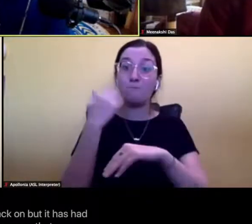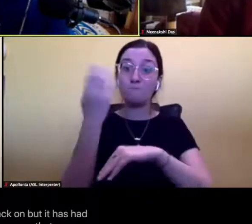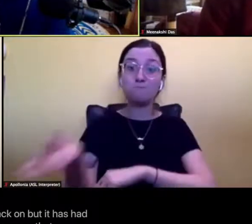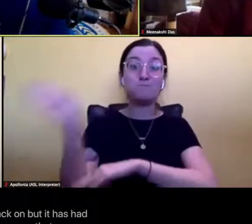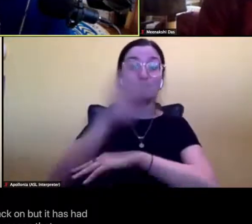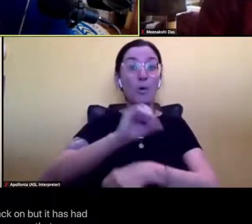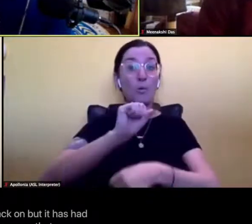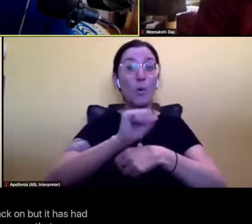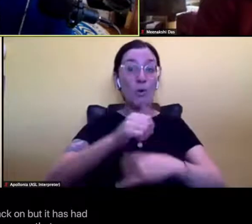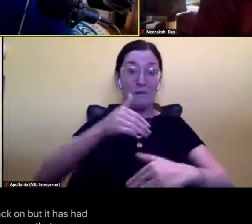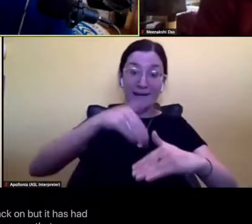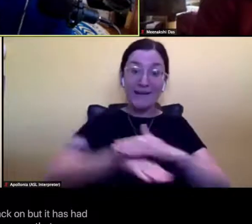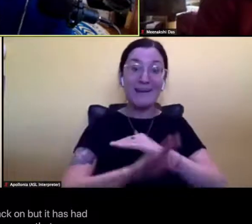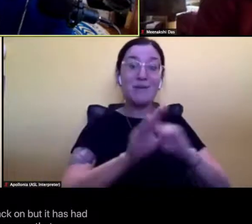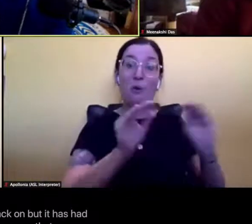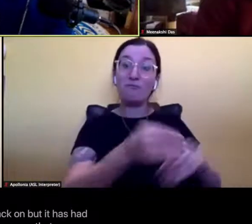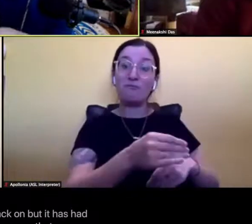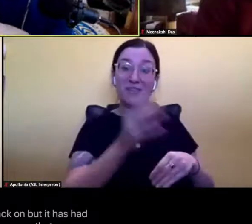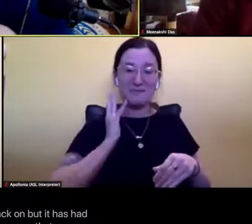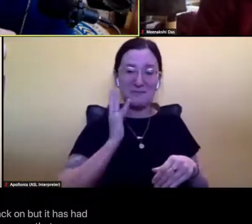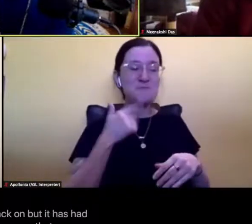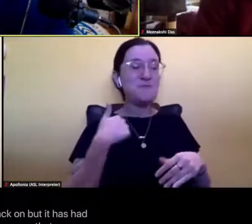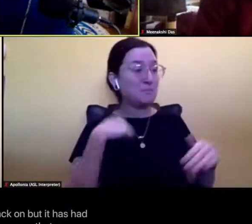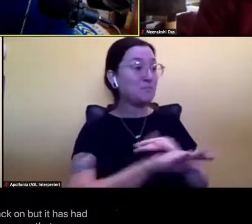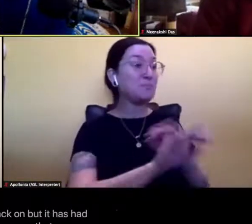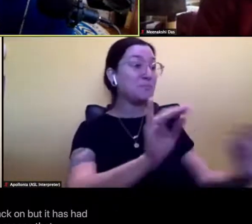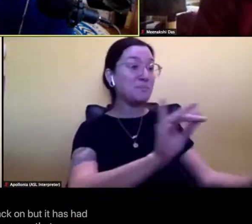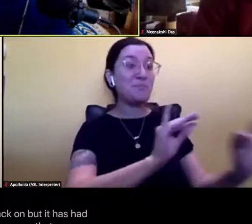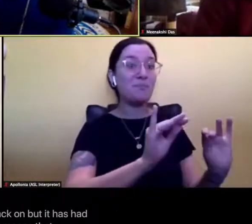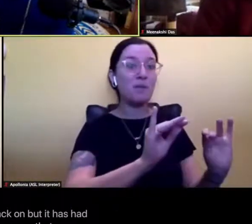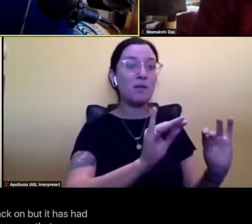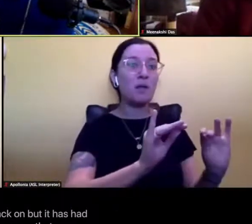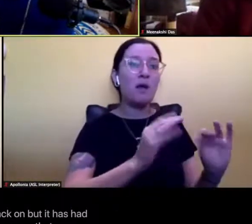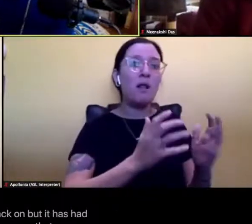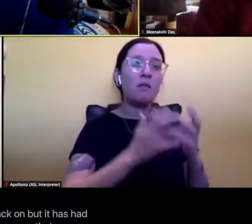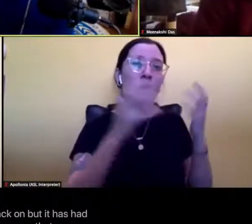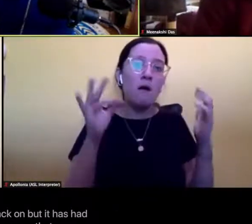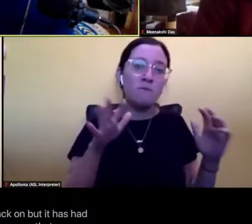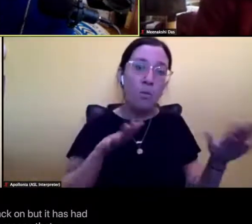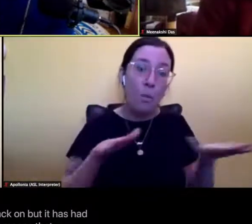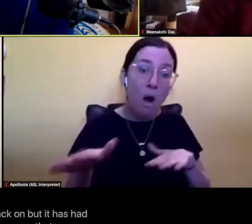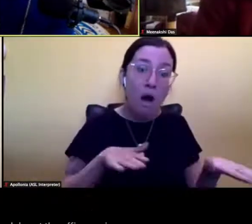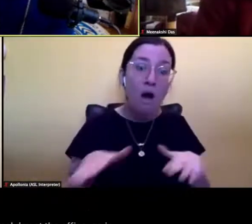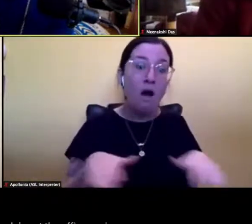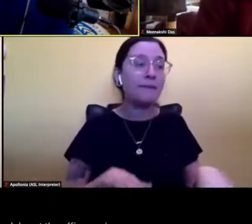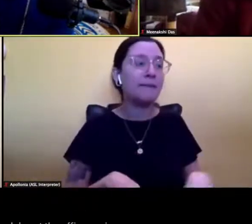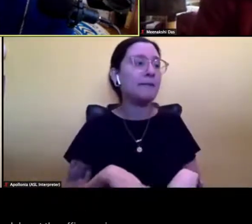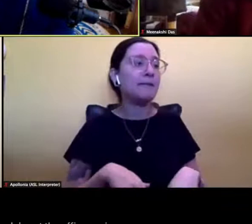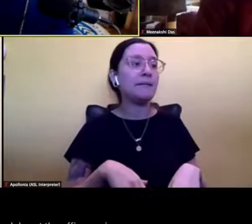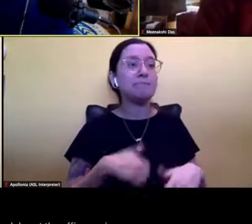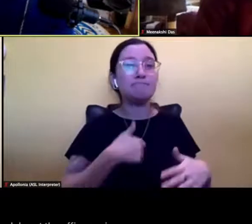go in, and this involves a lot of walking. This involves a lot of public transportation